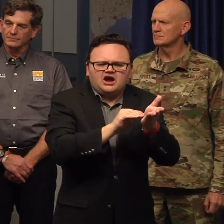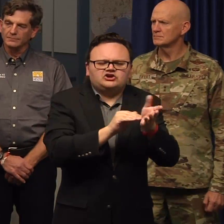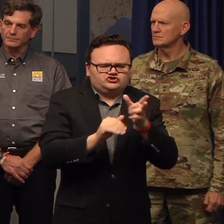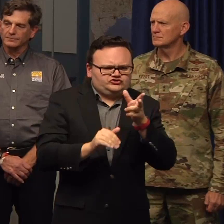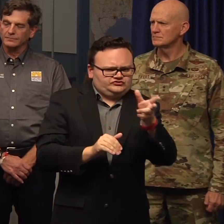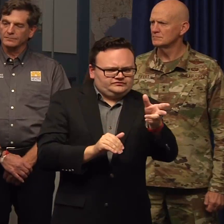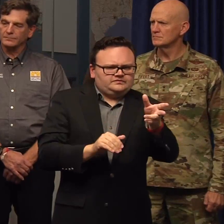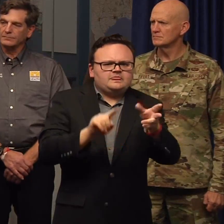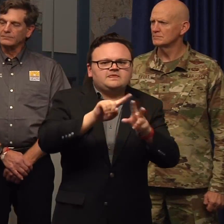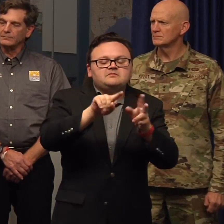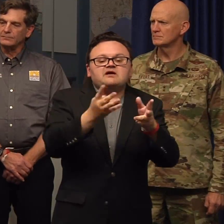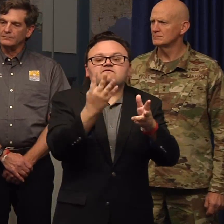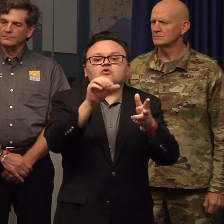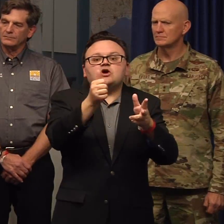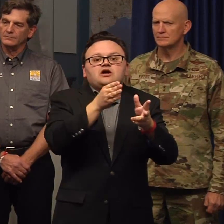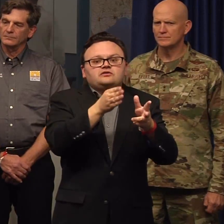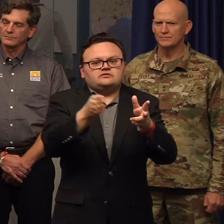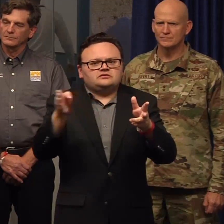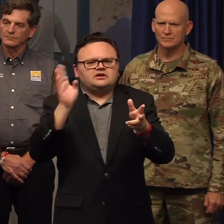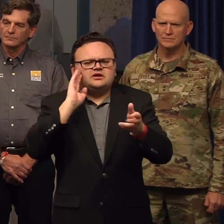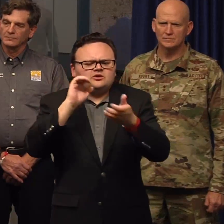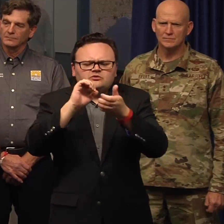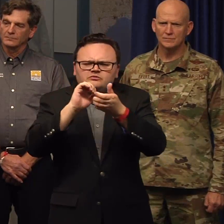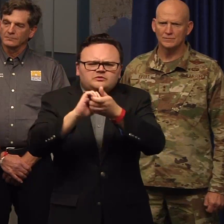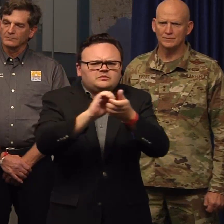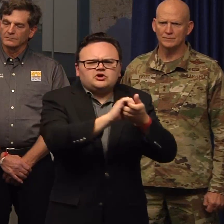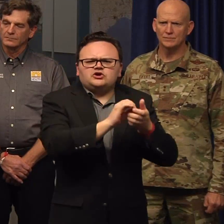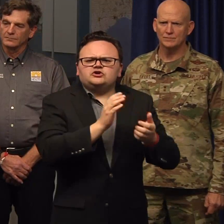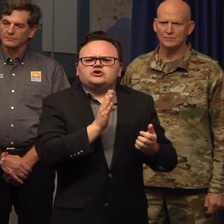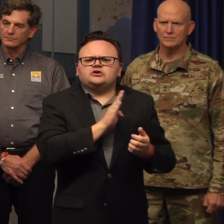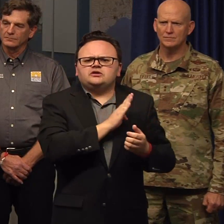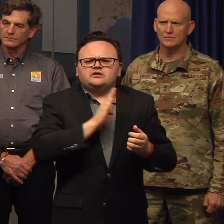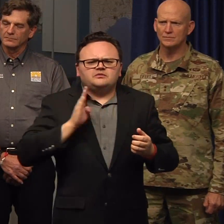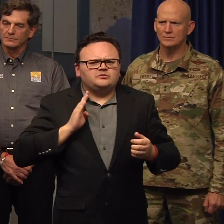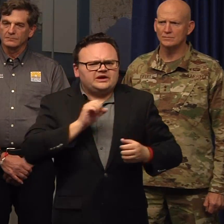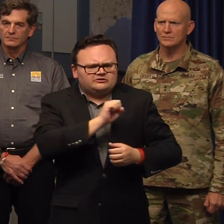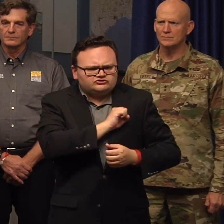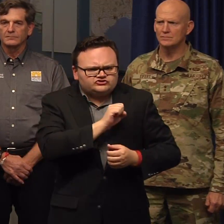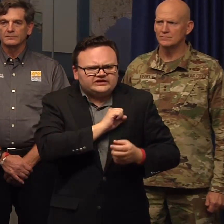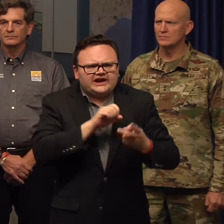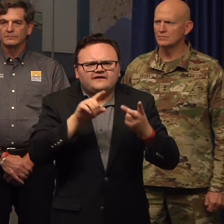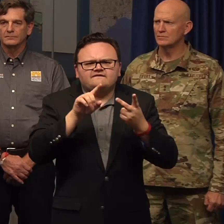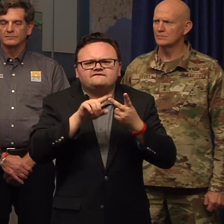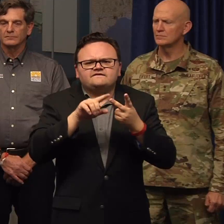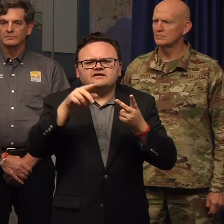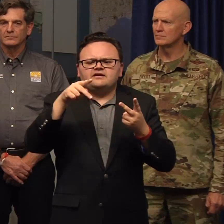IT'S GOING TO HAVE FIVE LANES. ONE WILL BEDESIGNATED SPECIFICALLY FOR FIRST RESPONDERS. WE WILL HAVE 100 NATIONAL GUARDSMEN THERE SUPPORTING THE